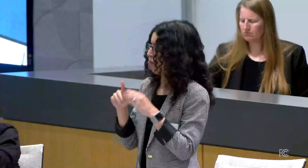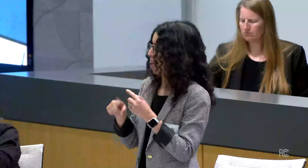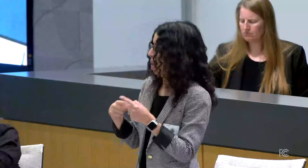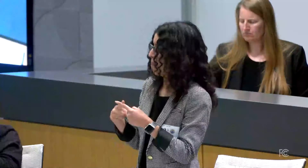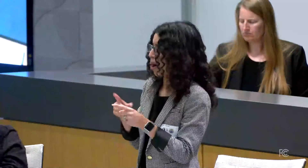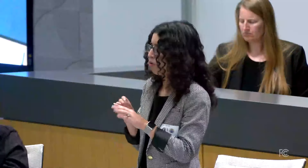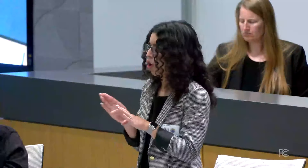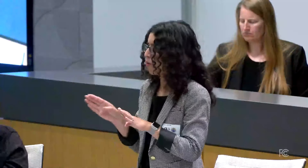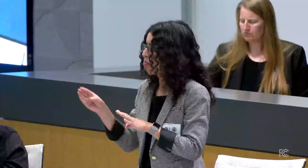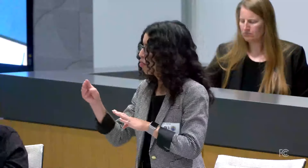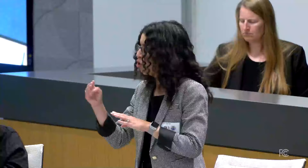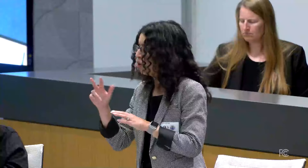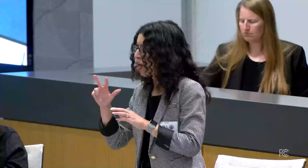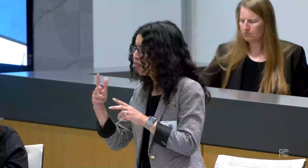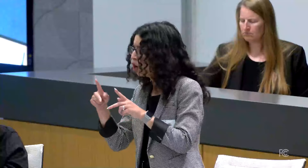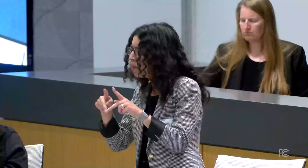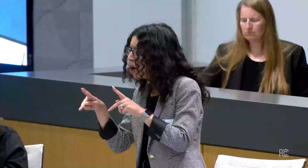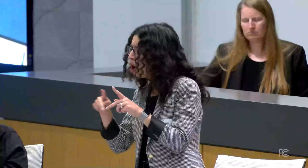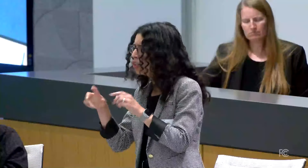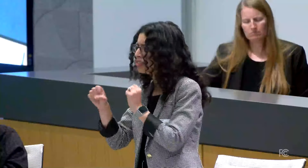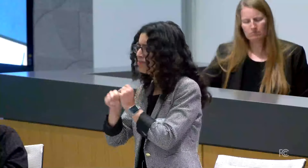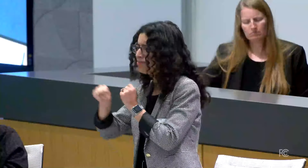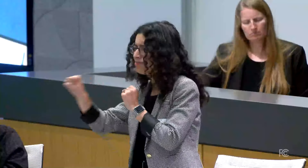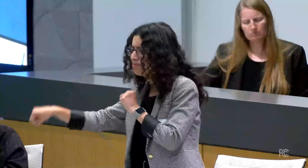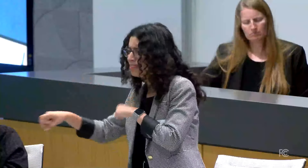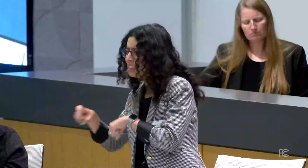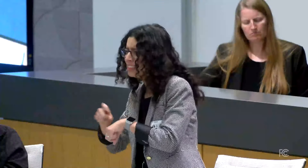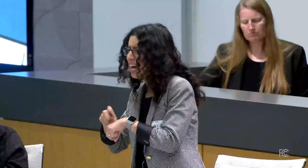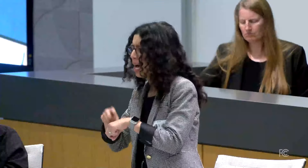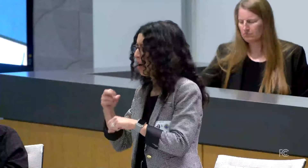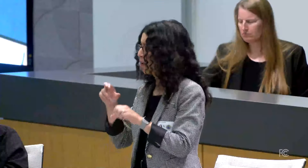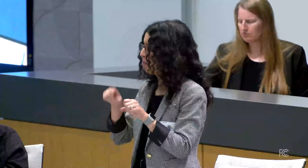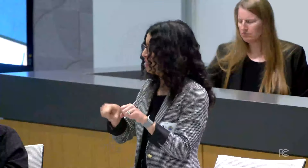AND I WOULD LIKE TO EMPHASIZE AGAIN HOW DIRECT ACCESS IS MORE EFFICIENT AND